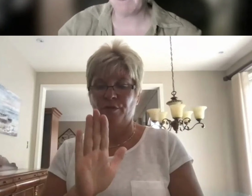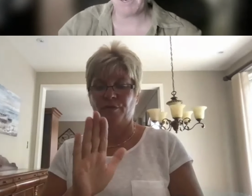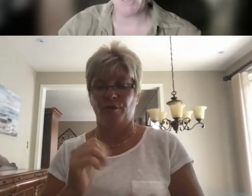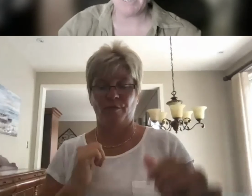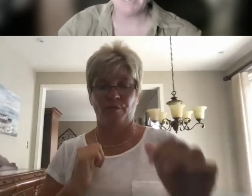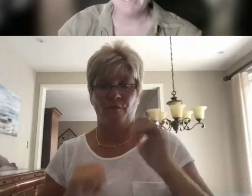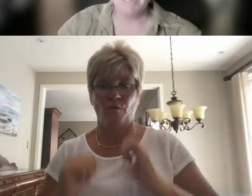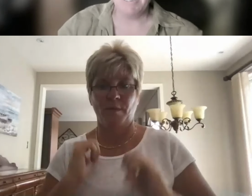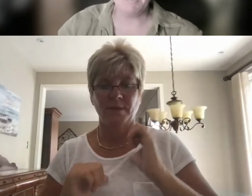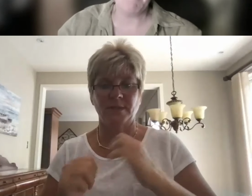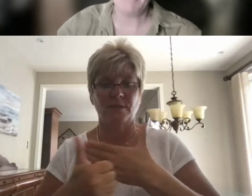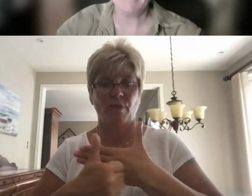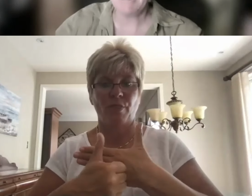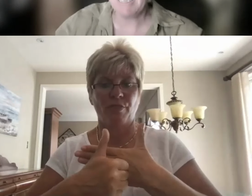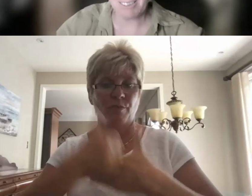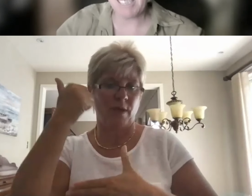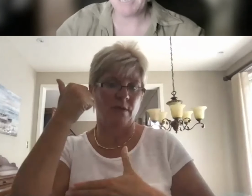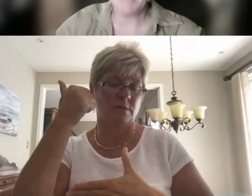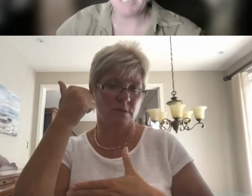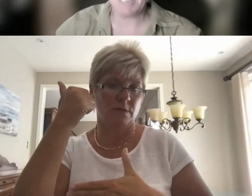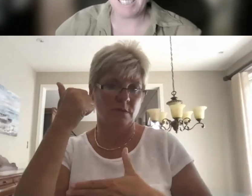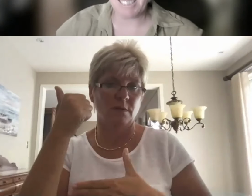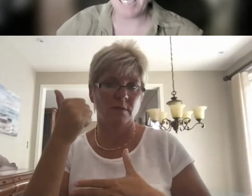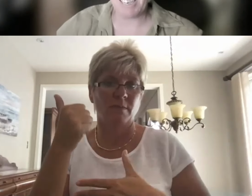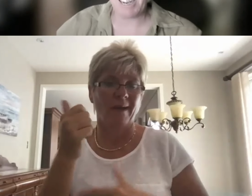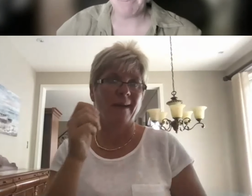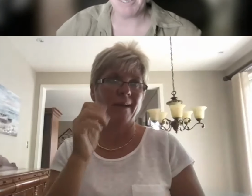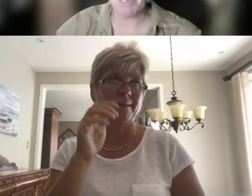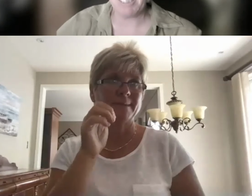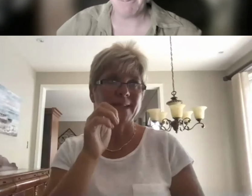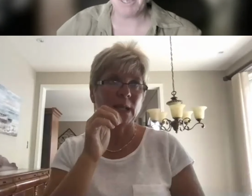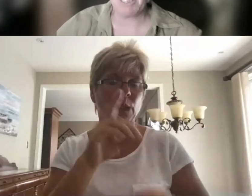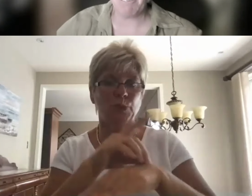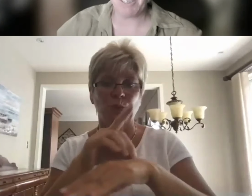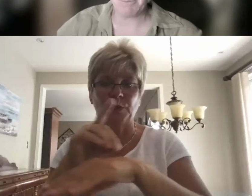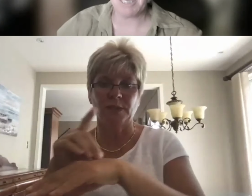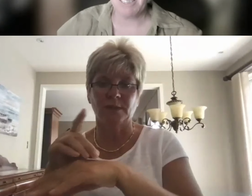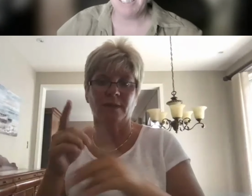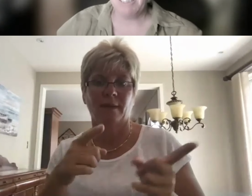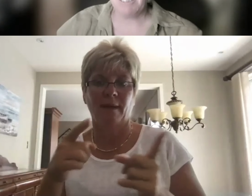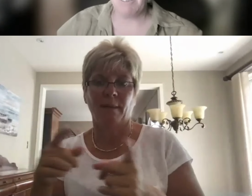by the many little daily things that happen within a work environment.